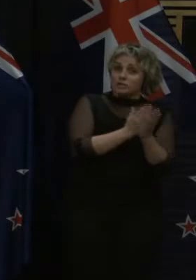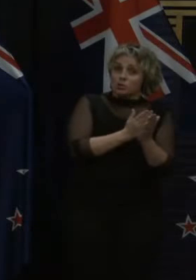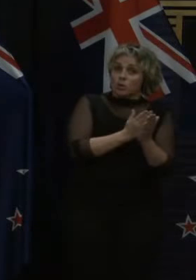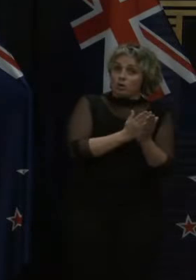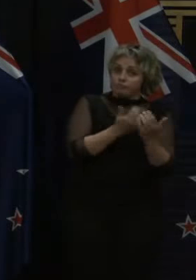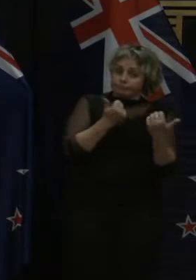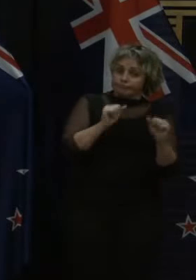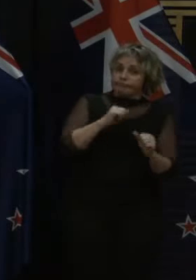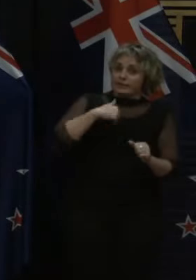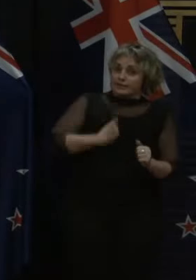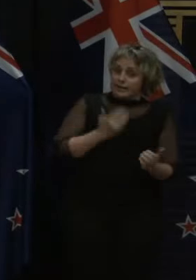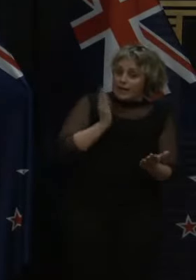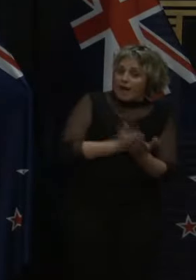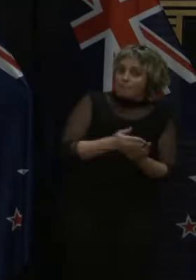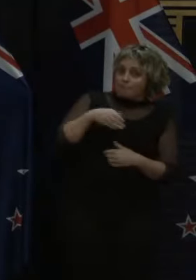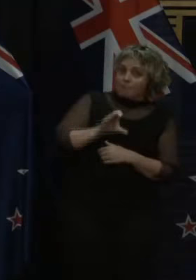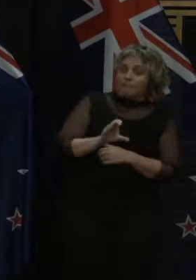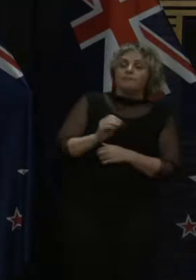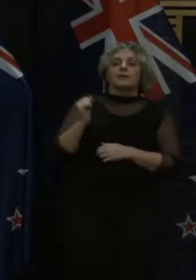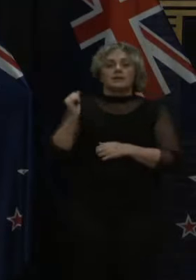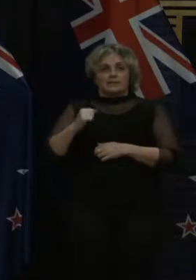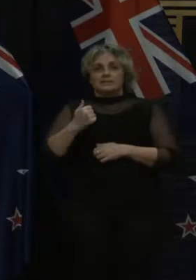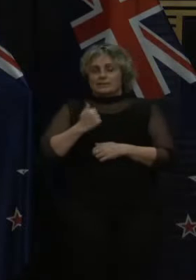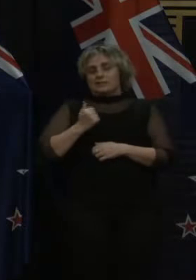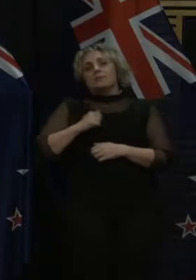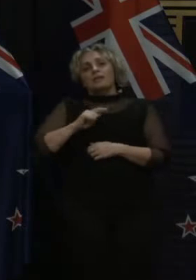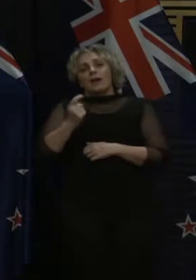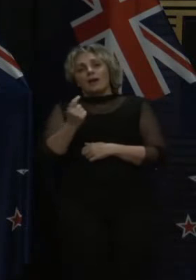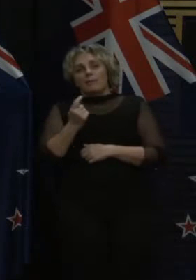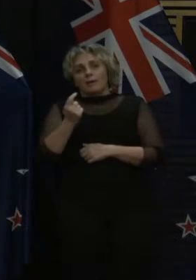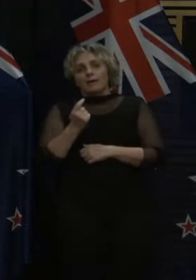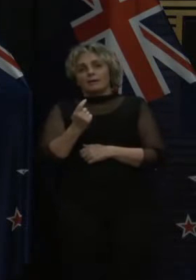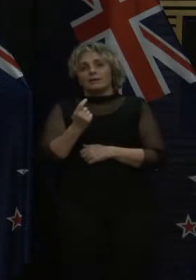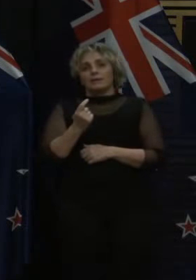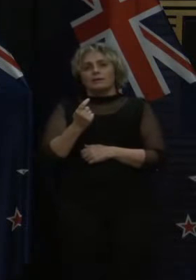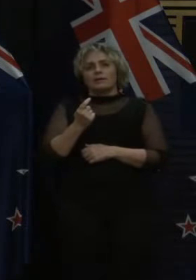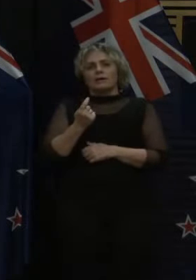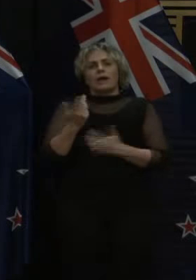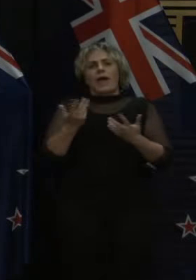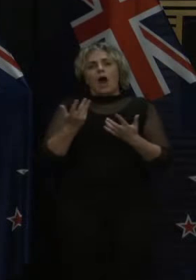that you will have to legislate